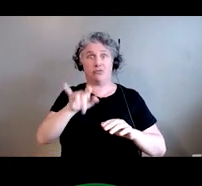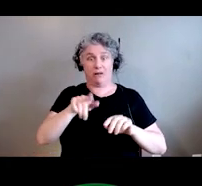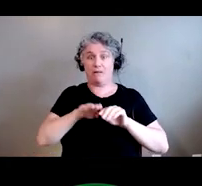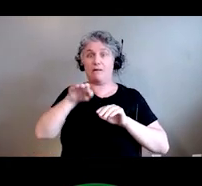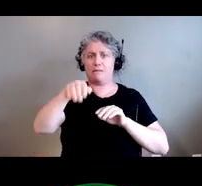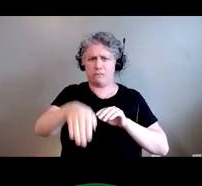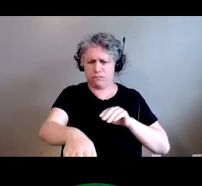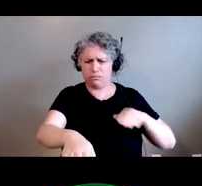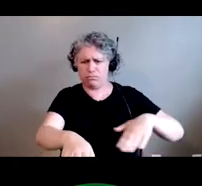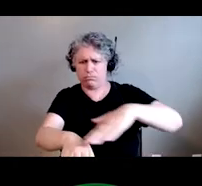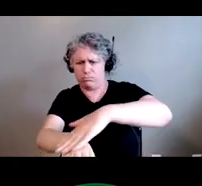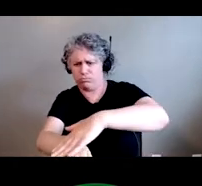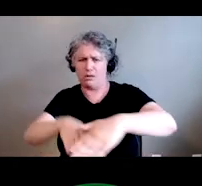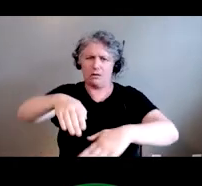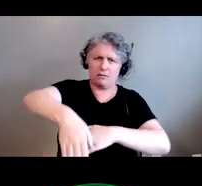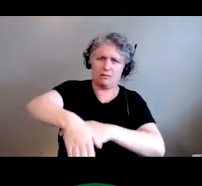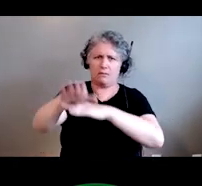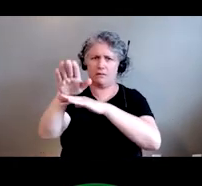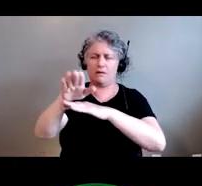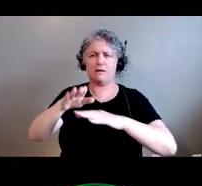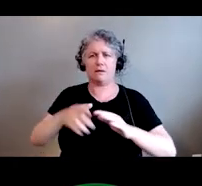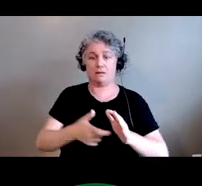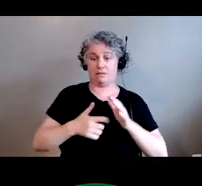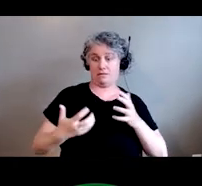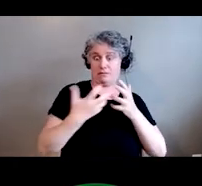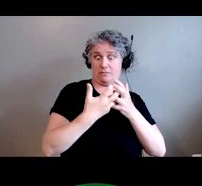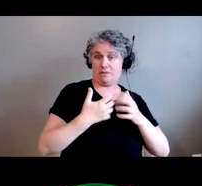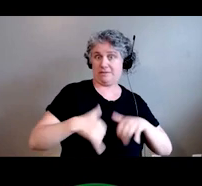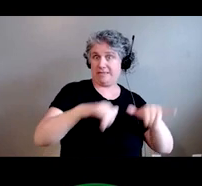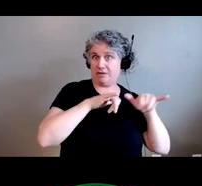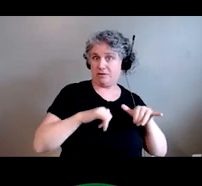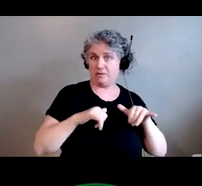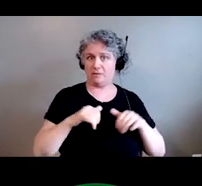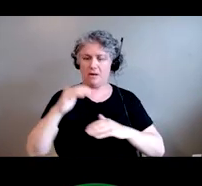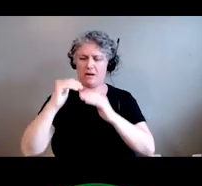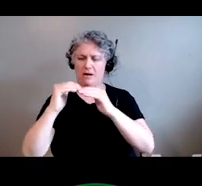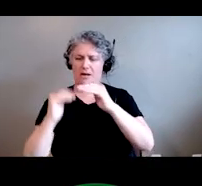As a team we travel to and documented over 6,700 distinct measurements at 132 outdoor